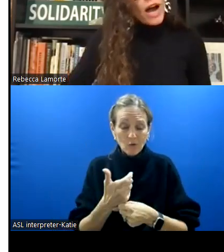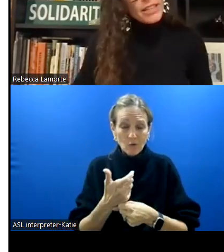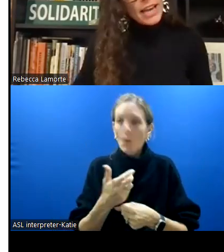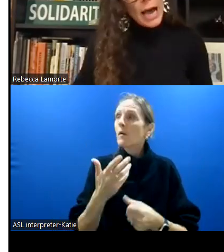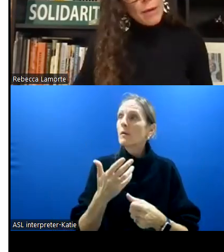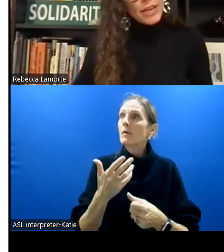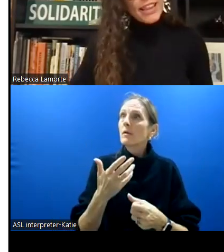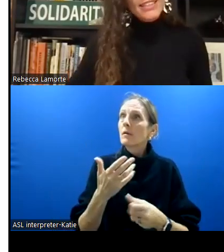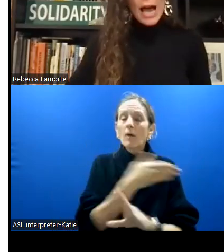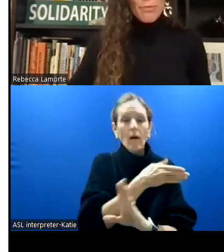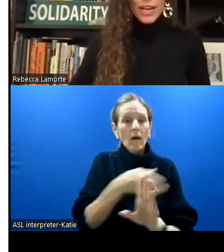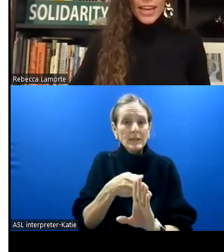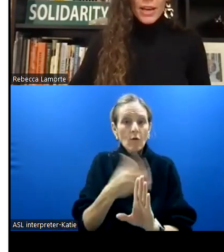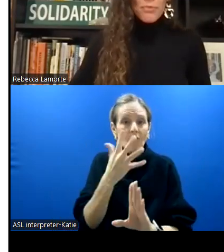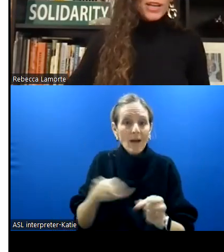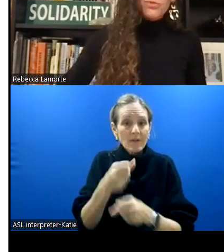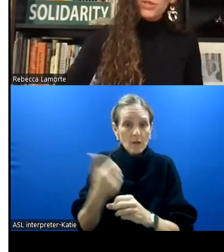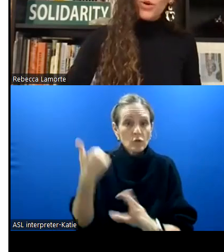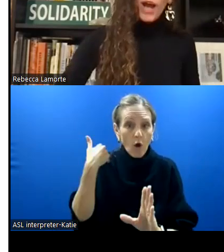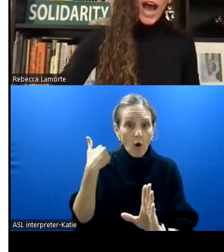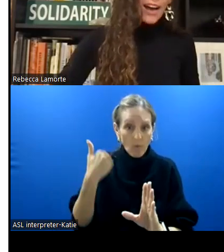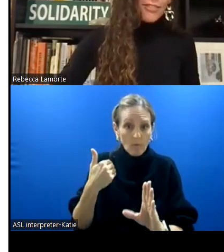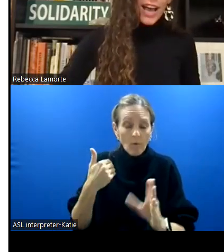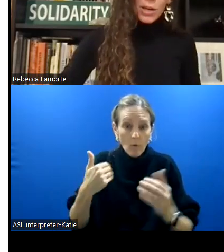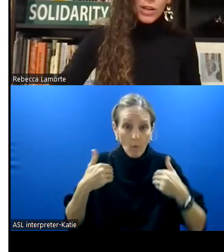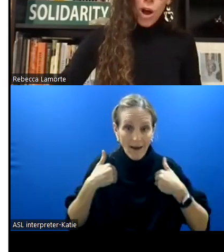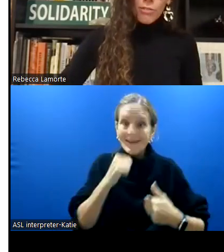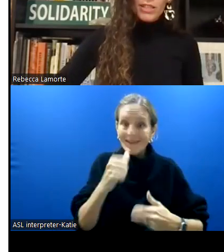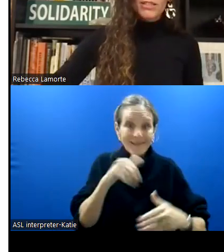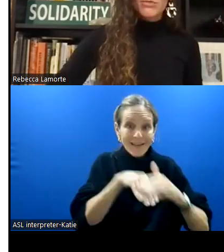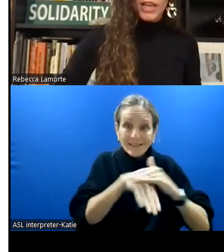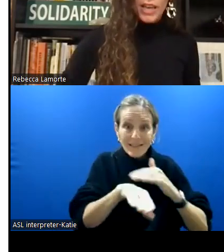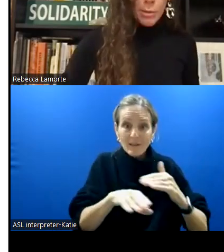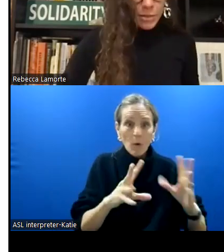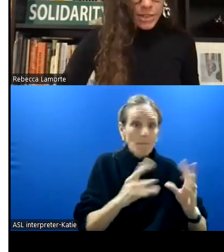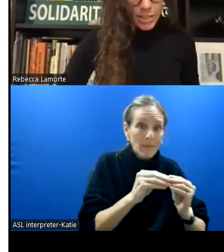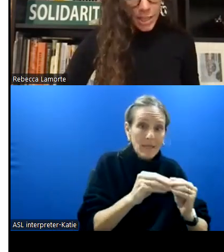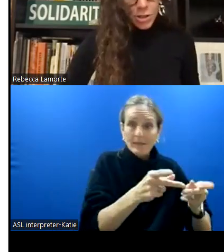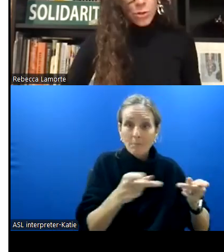Why is that happening? That's happening because we don't have anyone in office speaking about these issues,